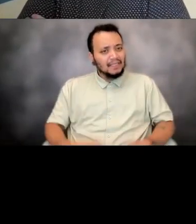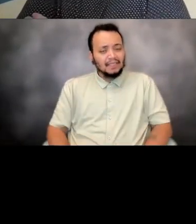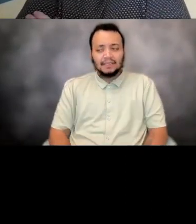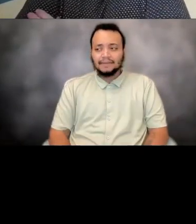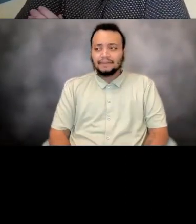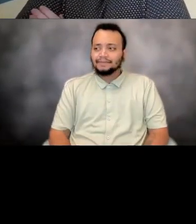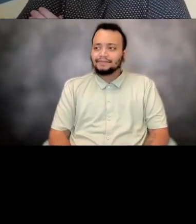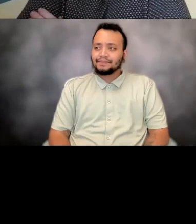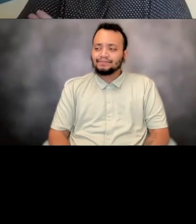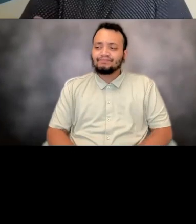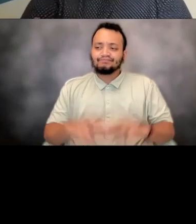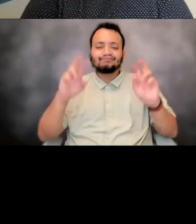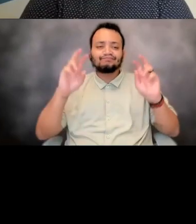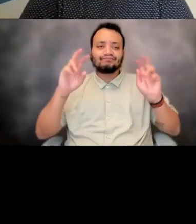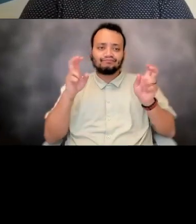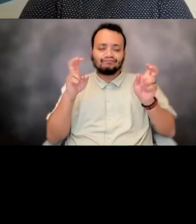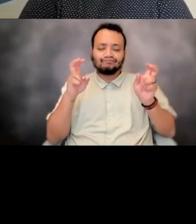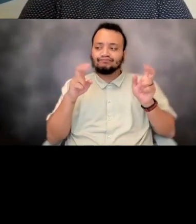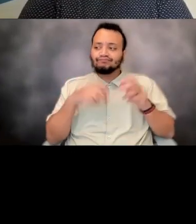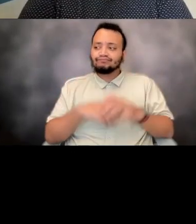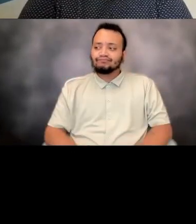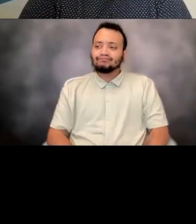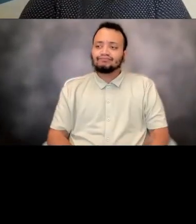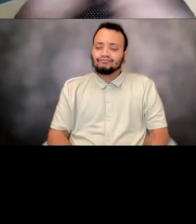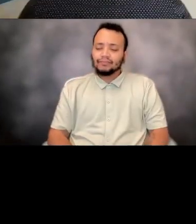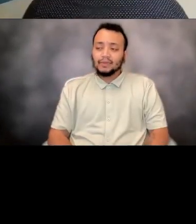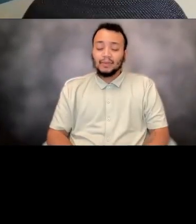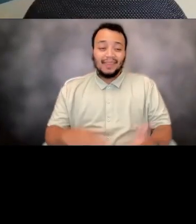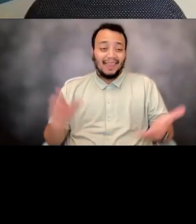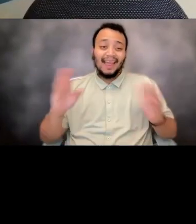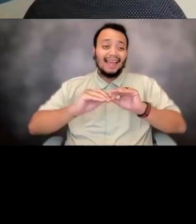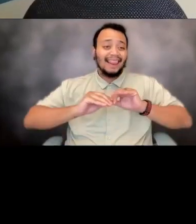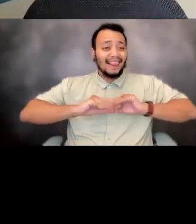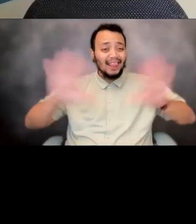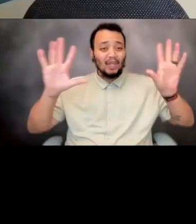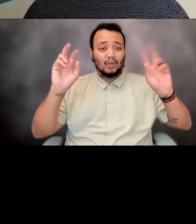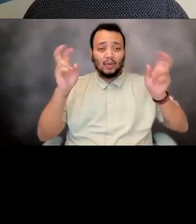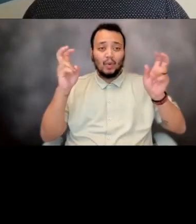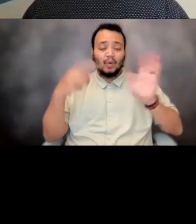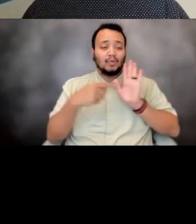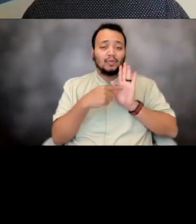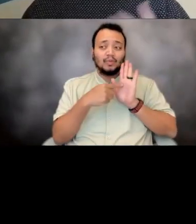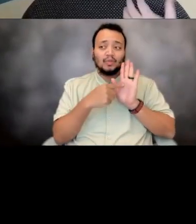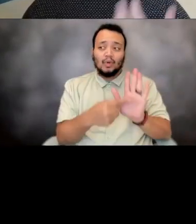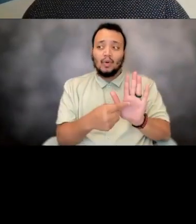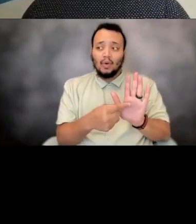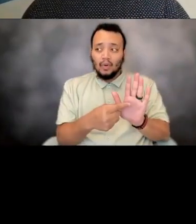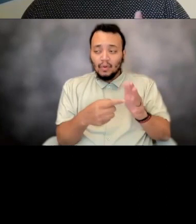And if that's not, you know, a loud and clear call to what we want service providers to be doing,